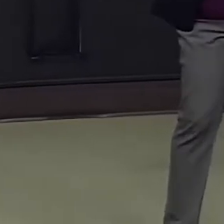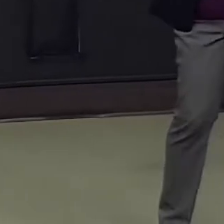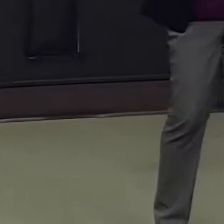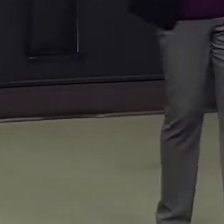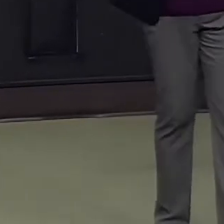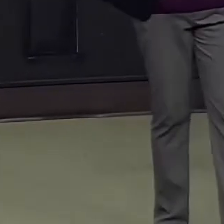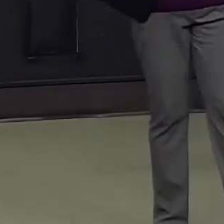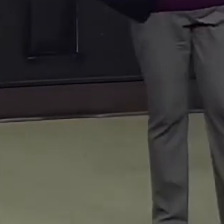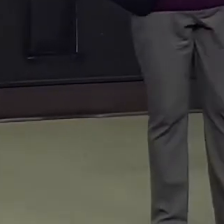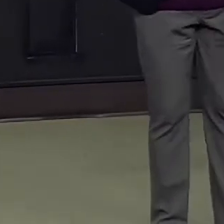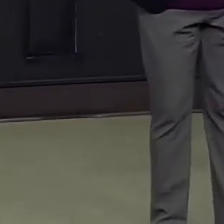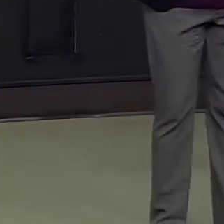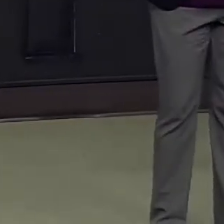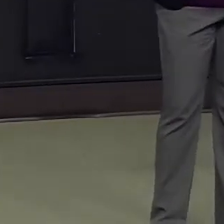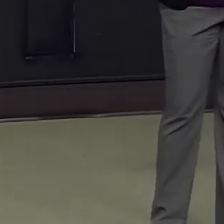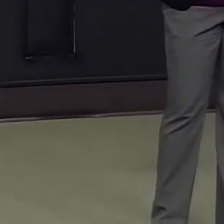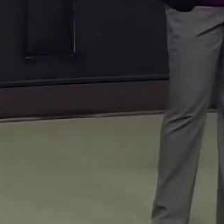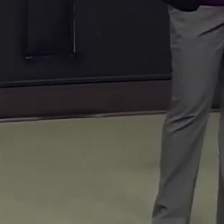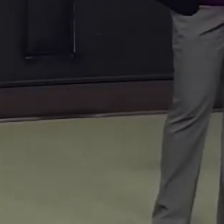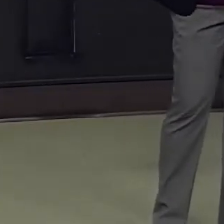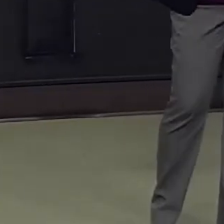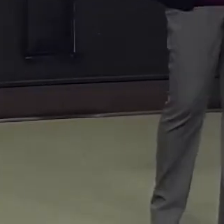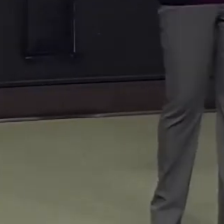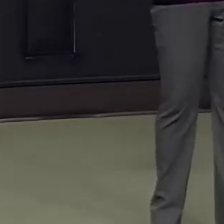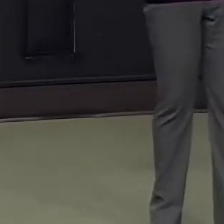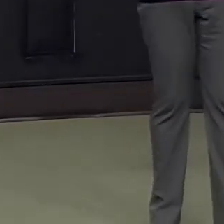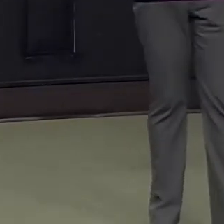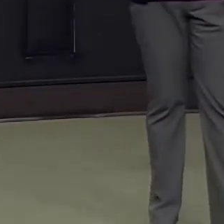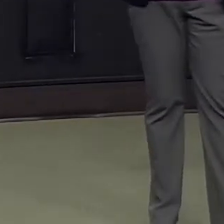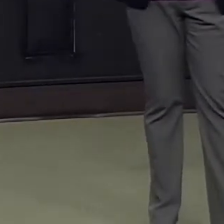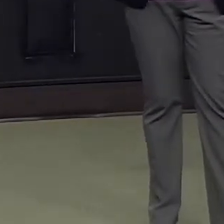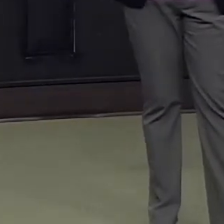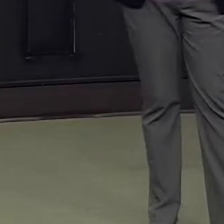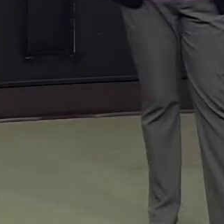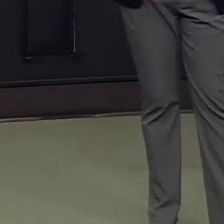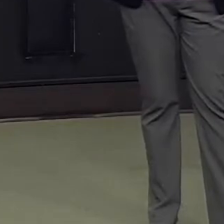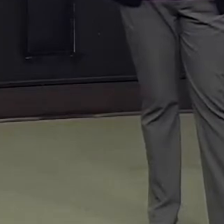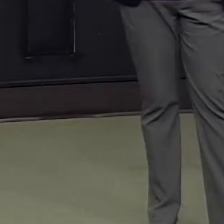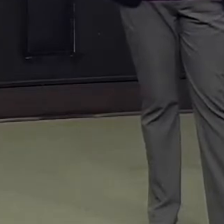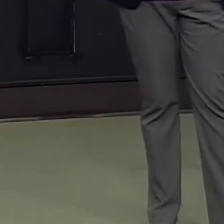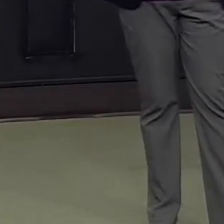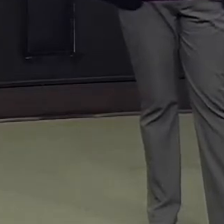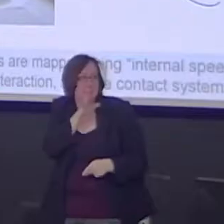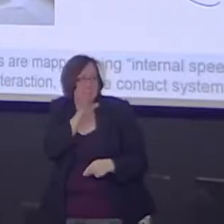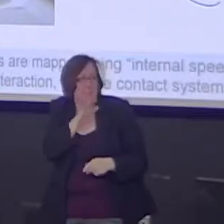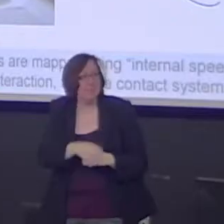or to think something about its description but not to speak, because if they speak in this scanner,